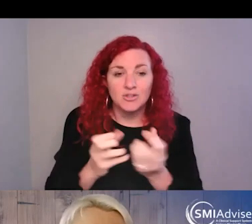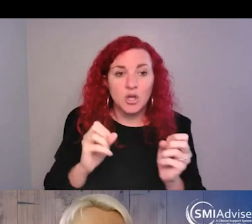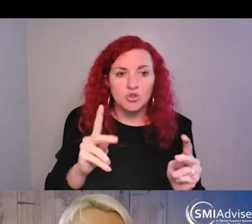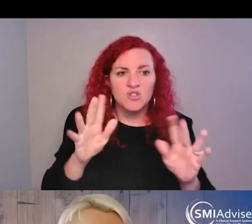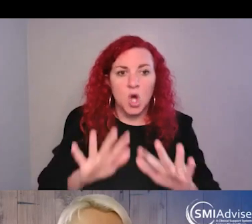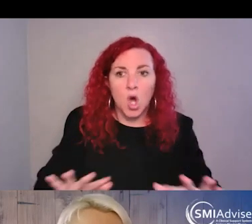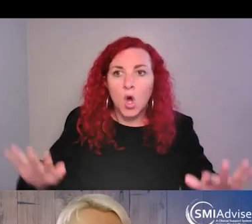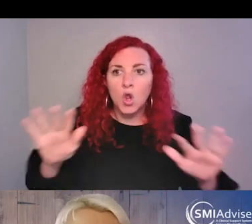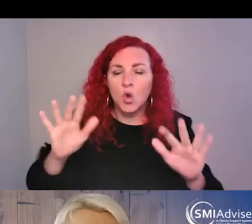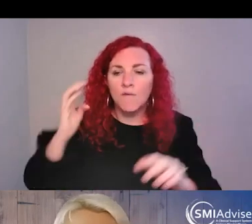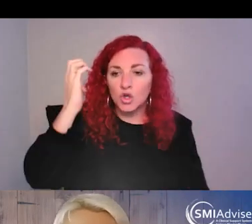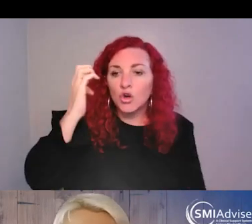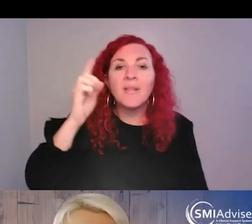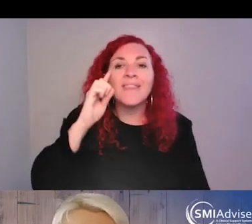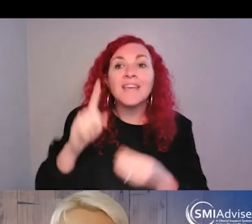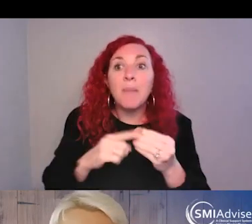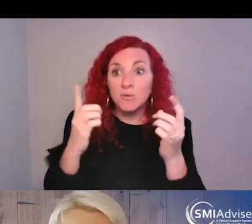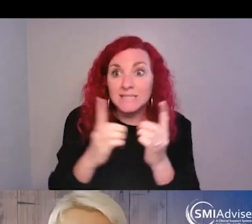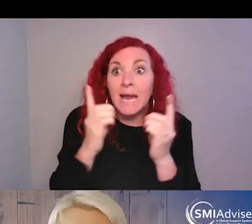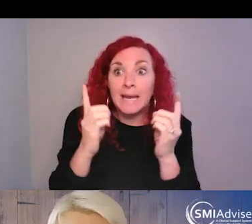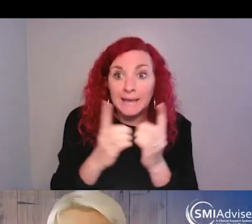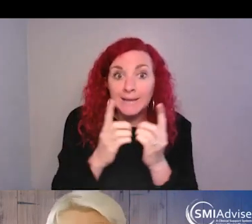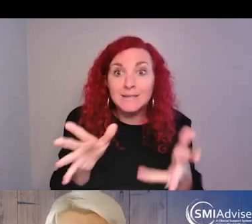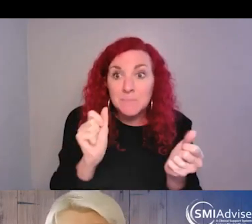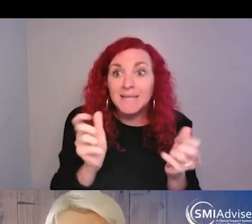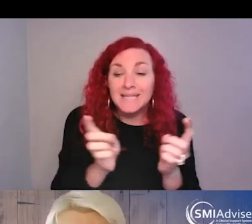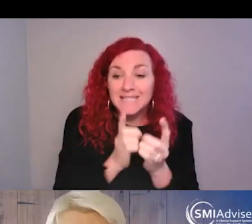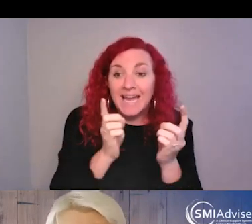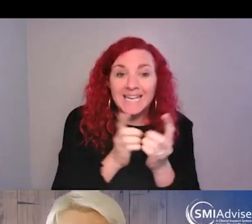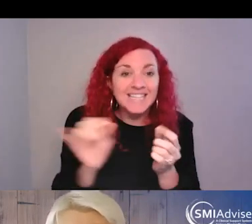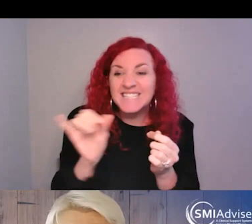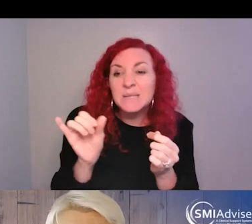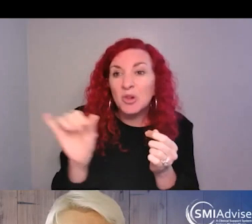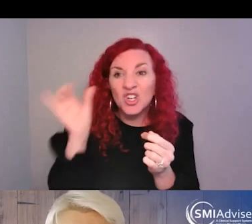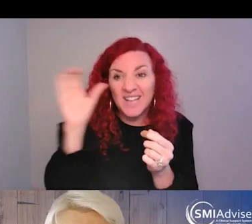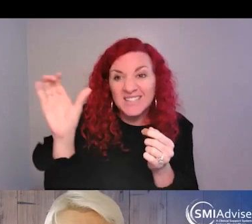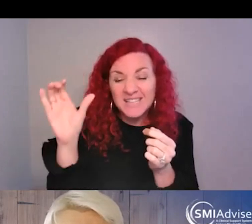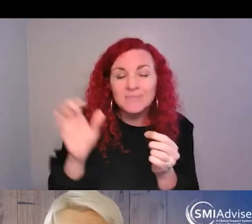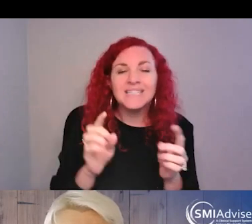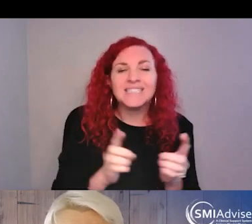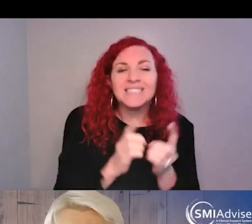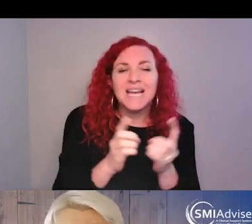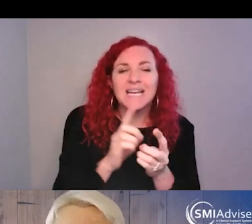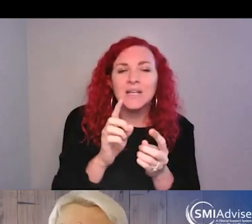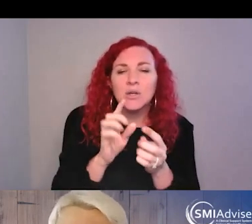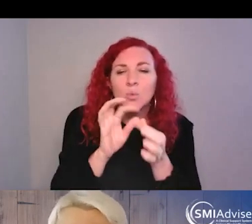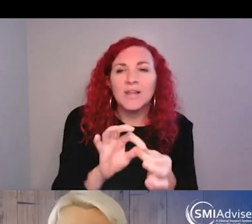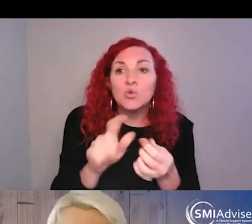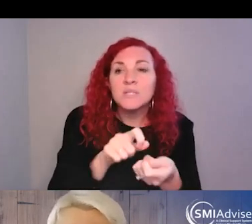THINK ABOUT MATCH MAKING LIKE SPEED DATING, BUT DATING AROUND SPECIFIC TOPICS.